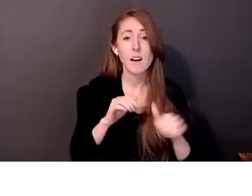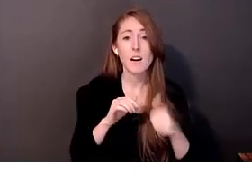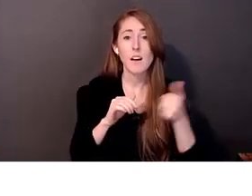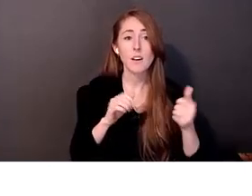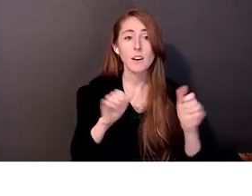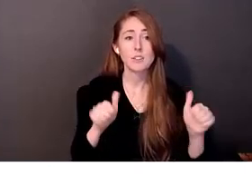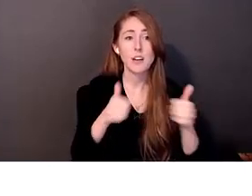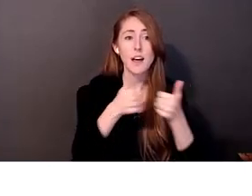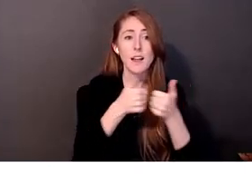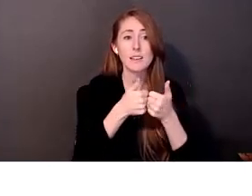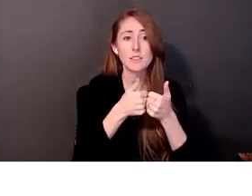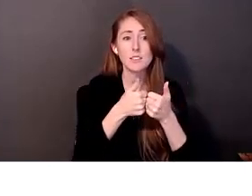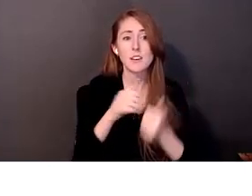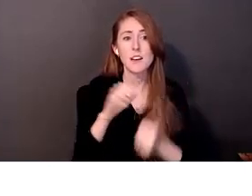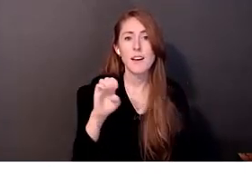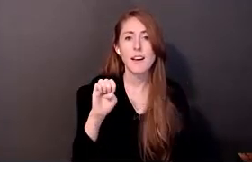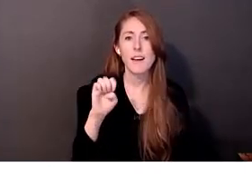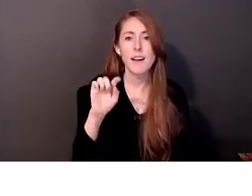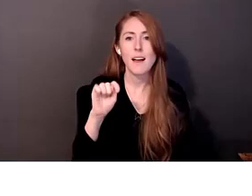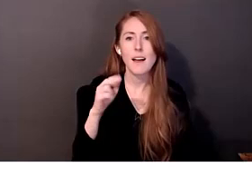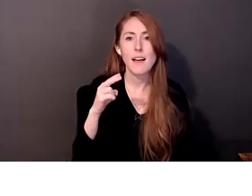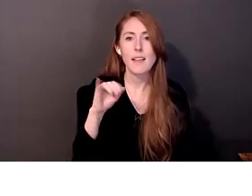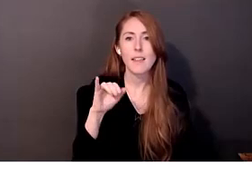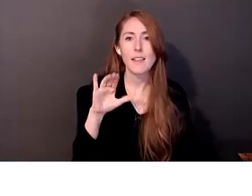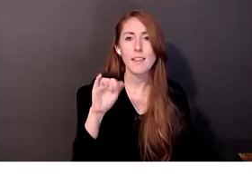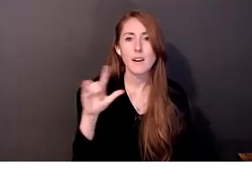that we are very used to in research.